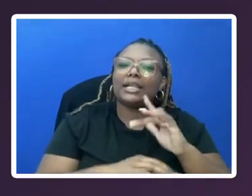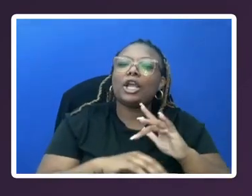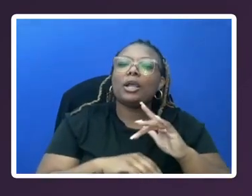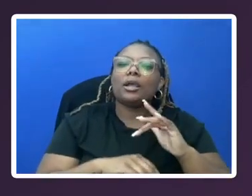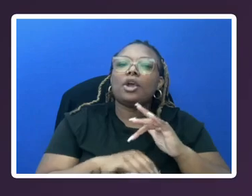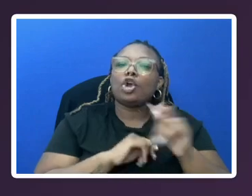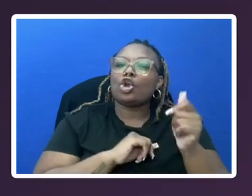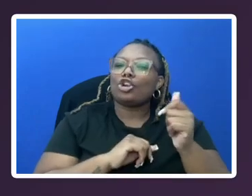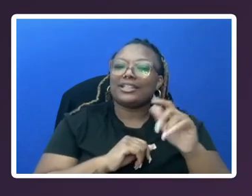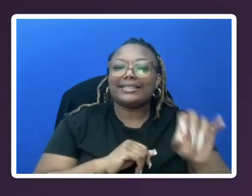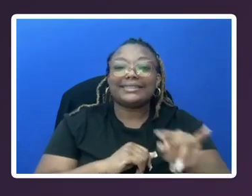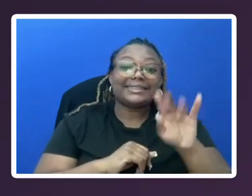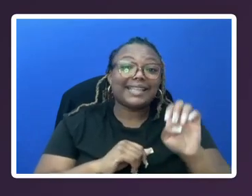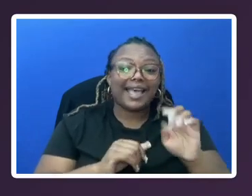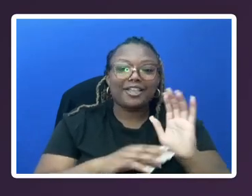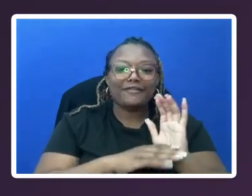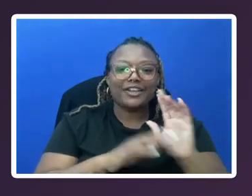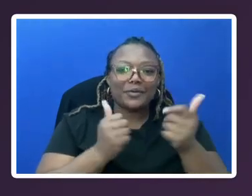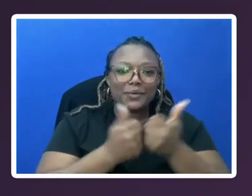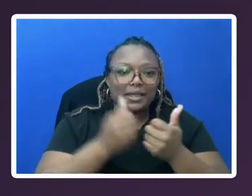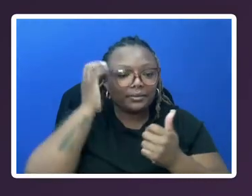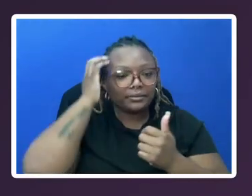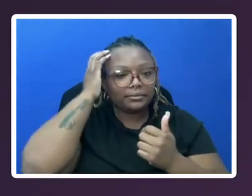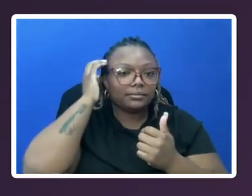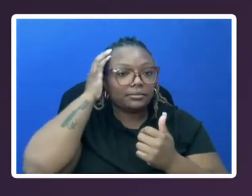I understand that, you know, there's still a version. In fact, my daughter was showing me